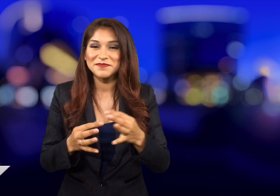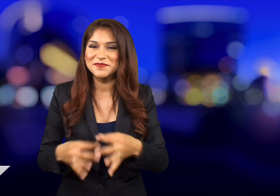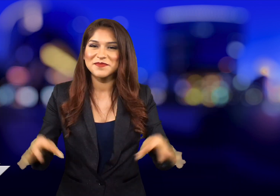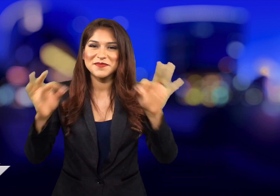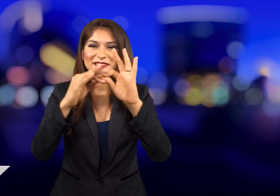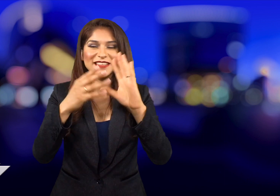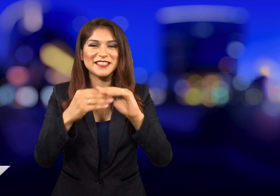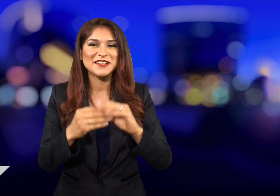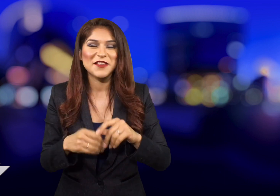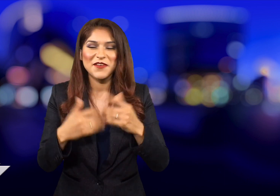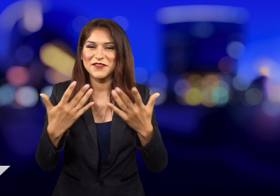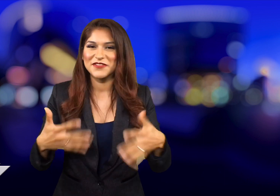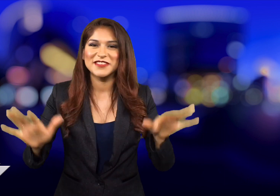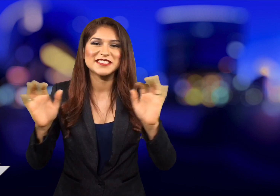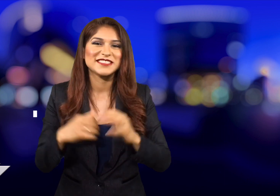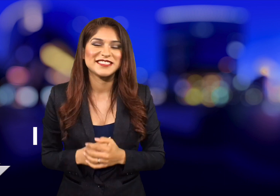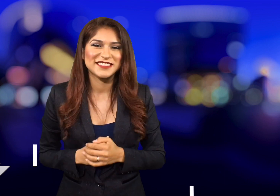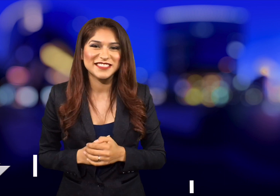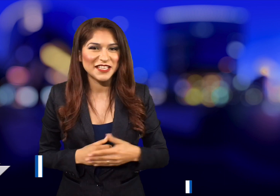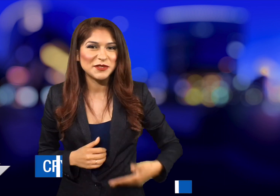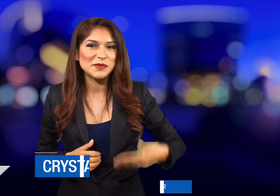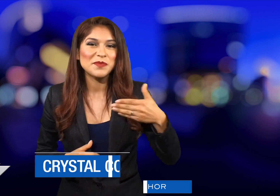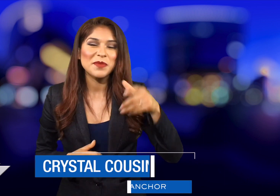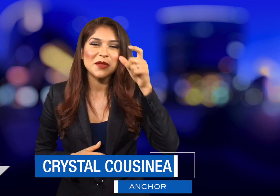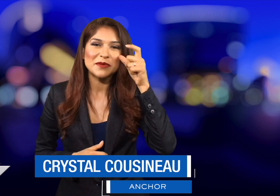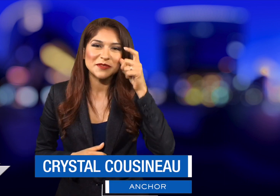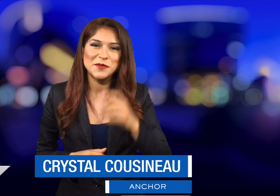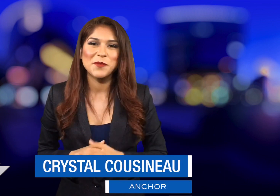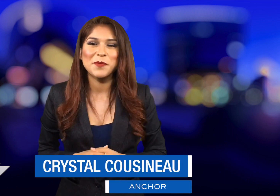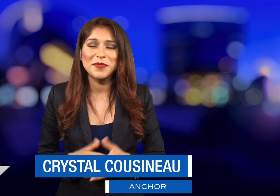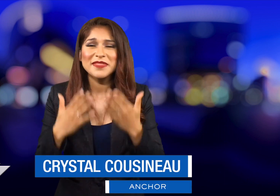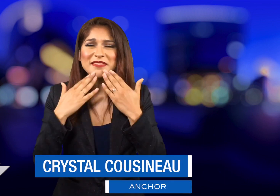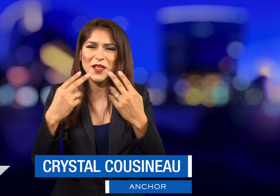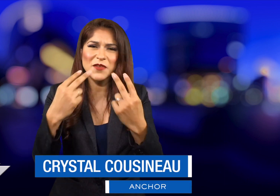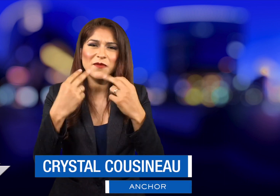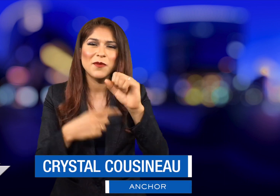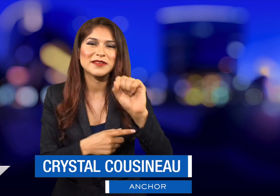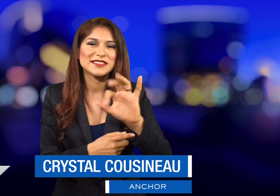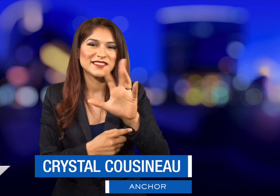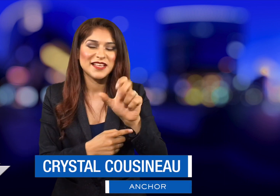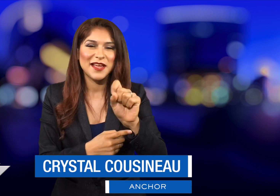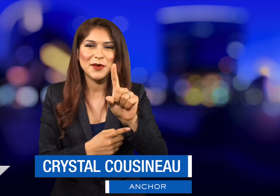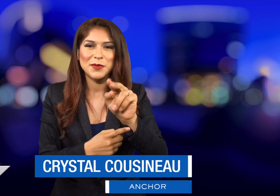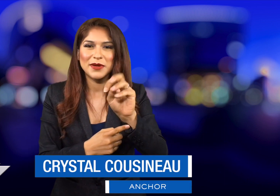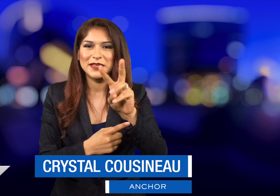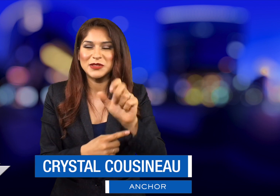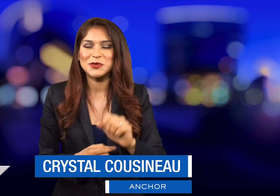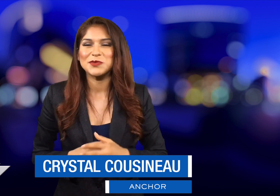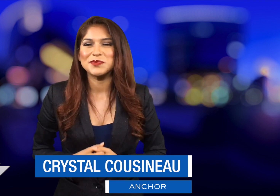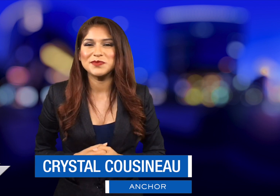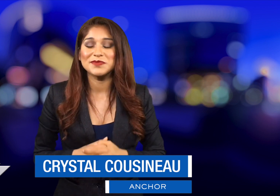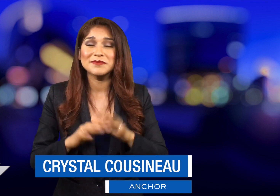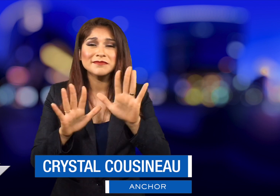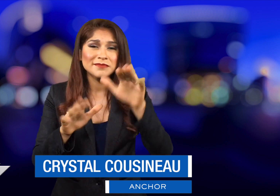And those are your top stories for today. I'm Crystal Cousineau. Thank you for watching Sign1News.